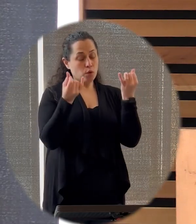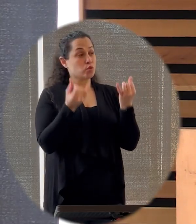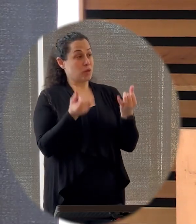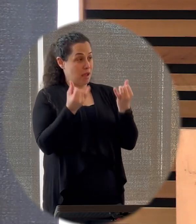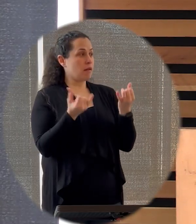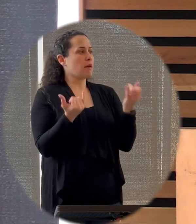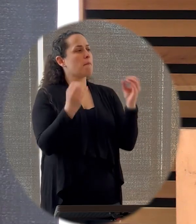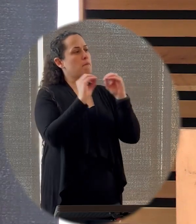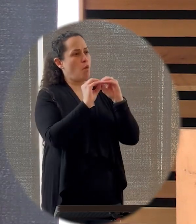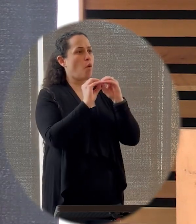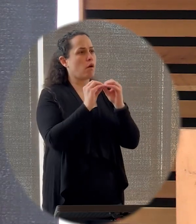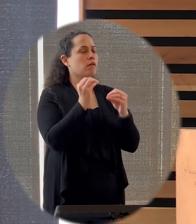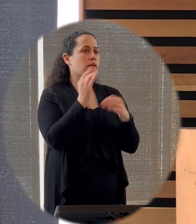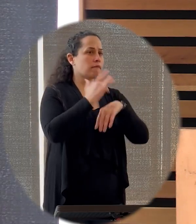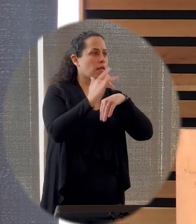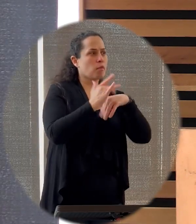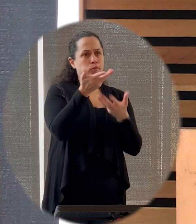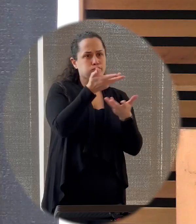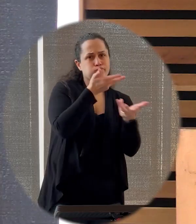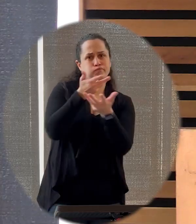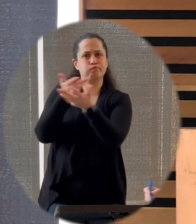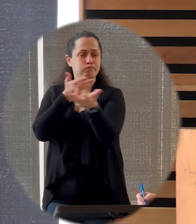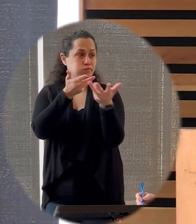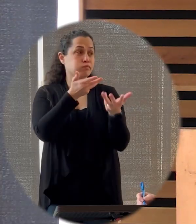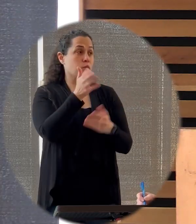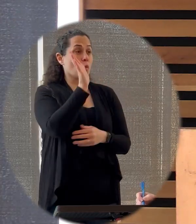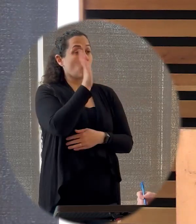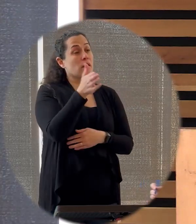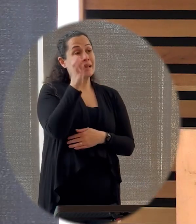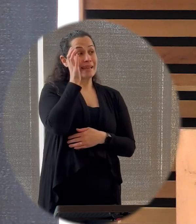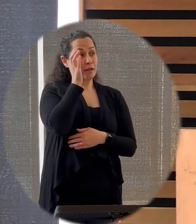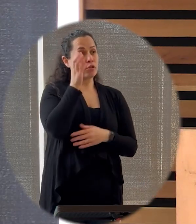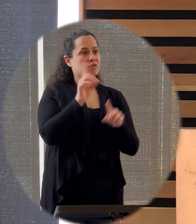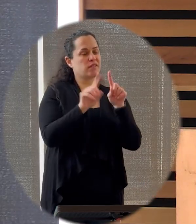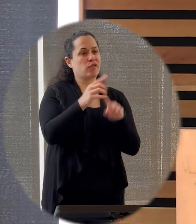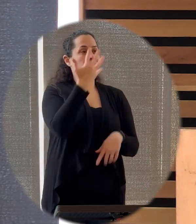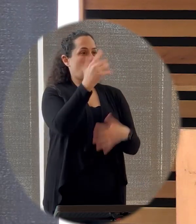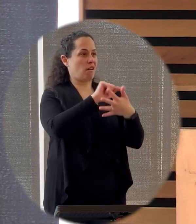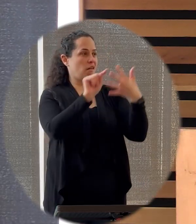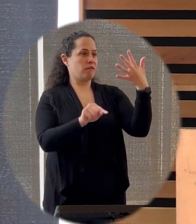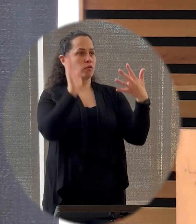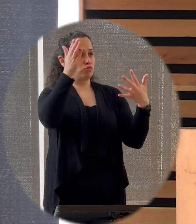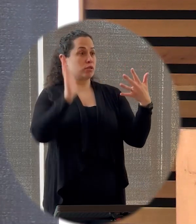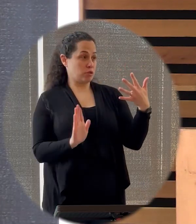we are making even more room for conversation. You'll be hearing from five speakers who each